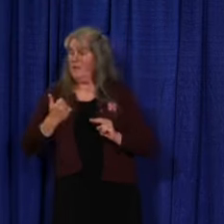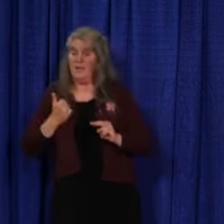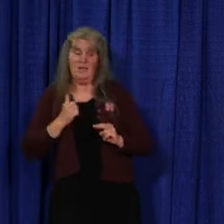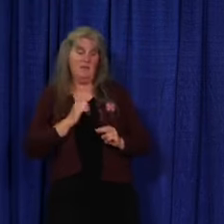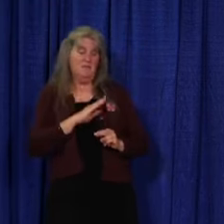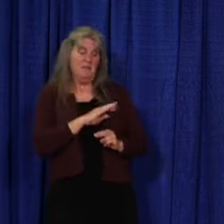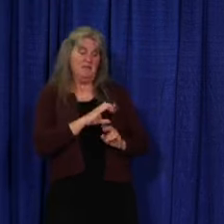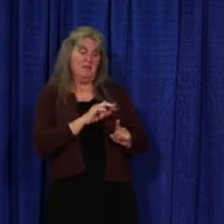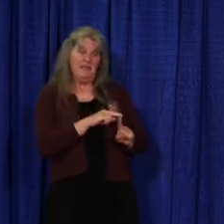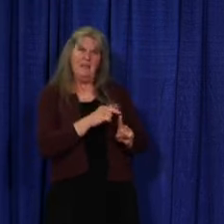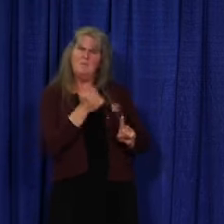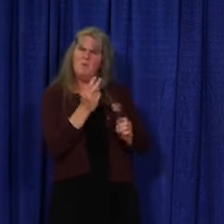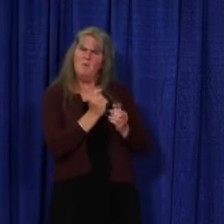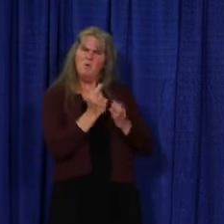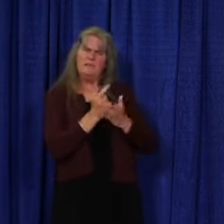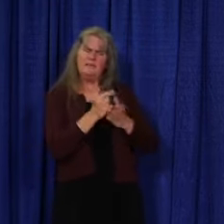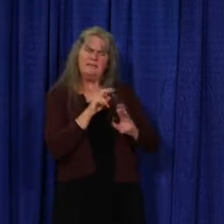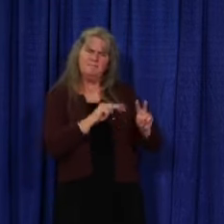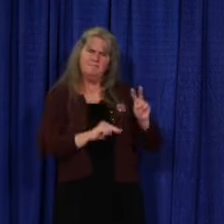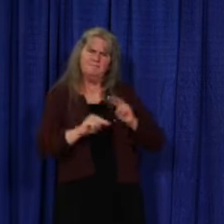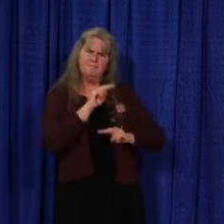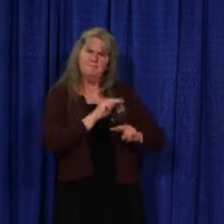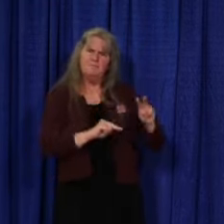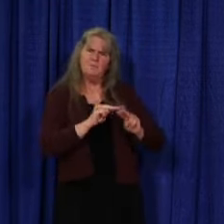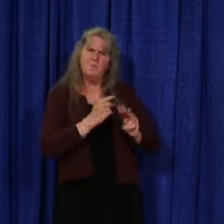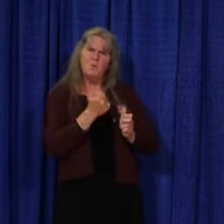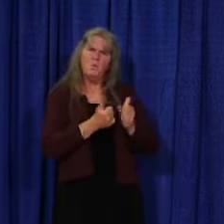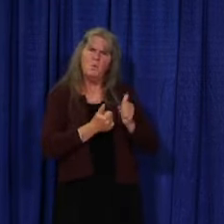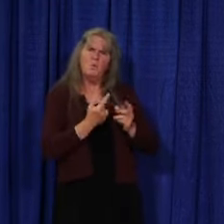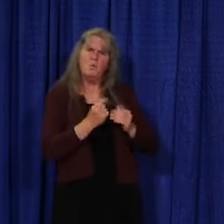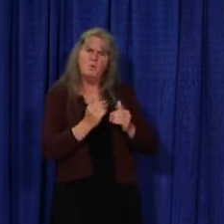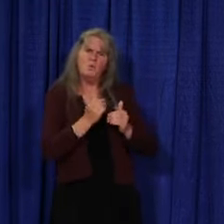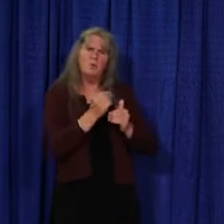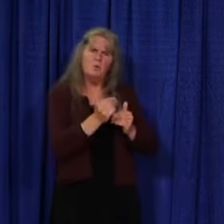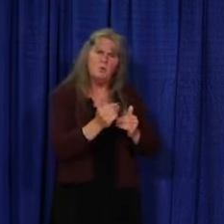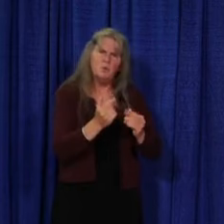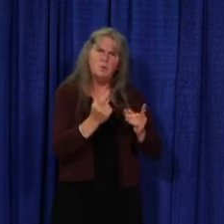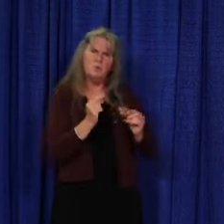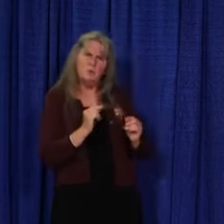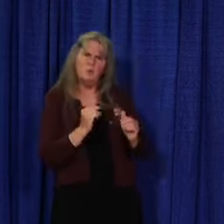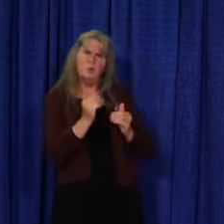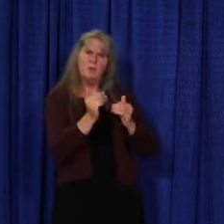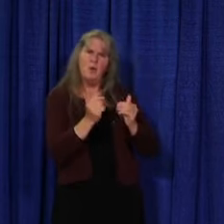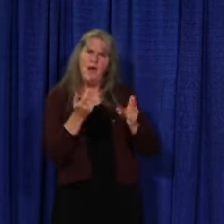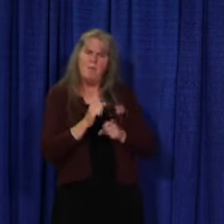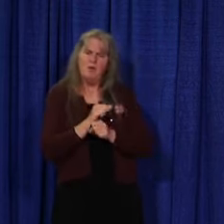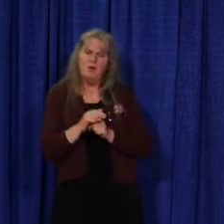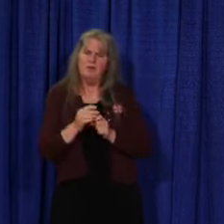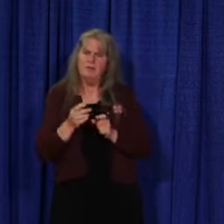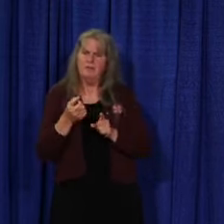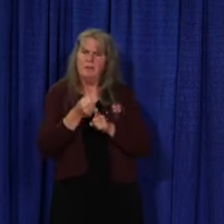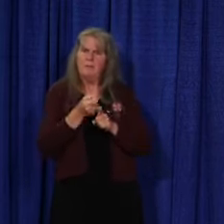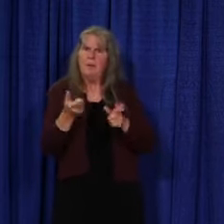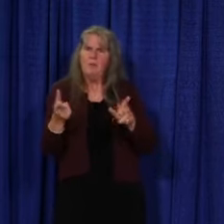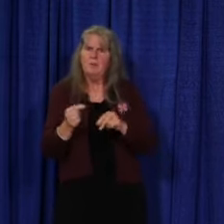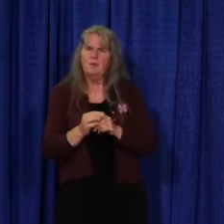need to take a few more weeks to get a better picture on which way the trends are going. Of course we are closely